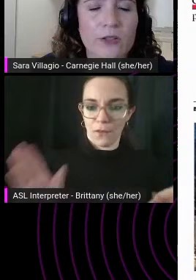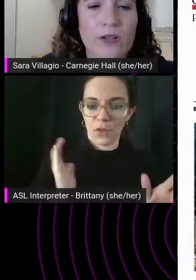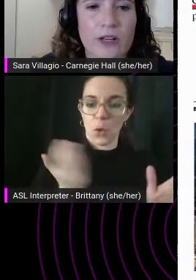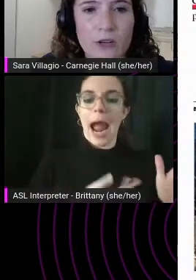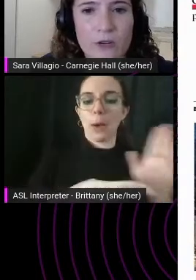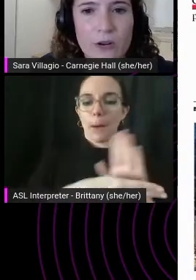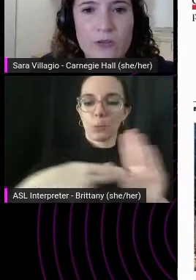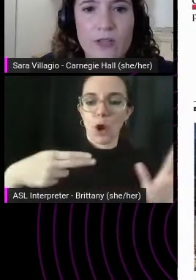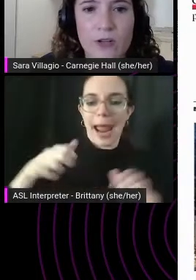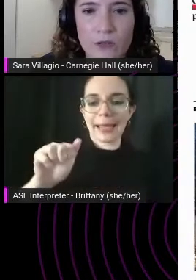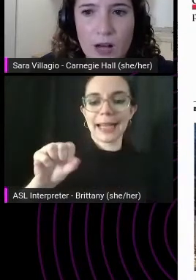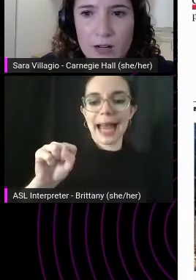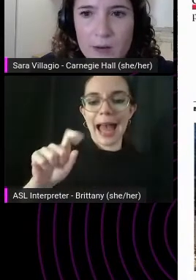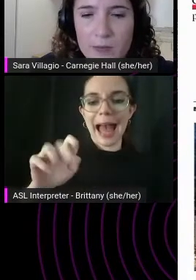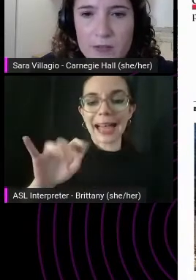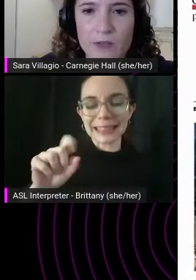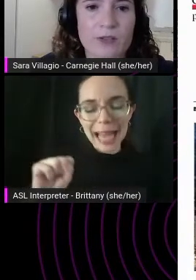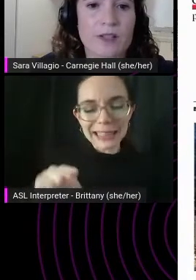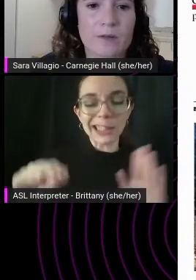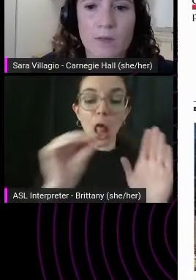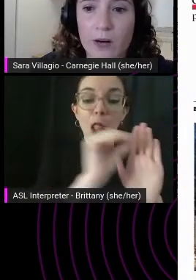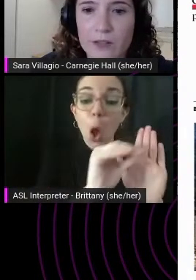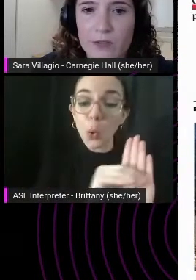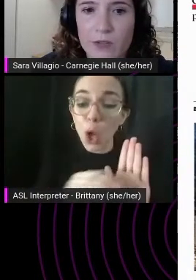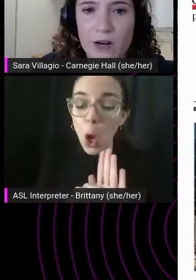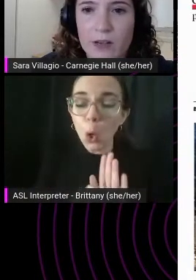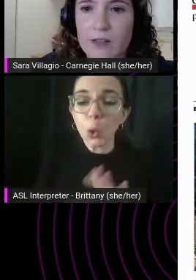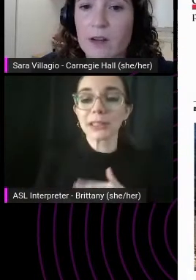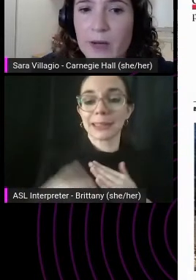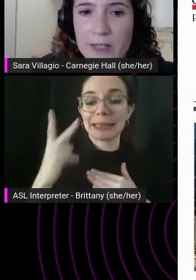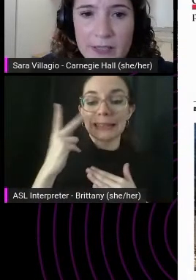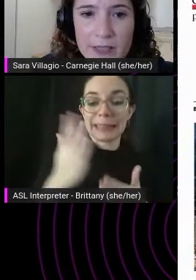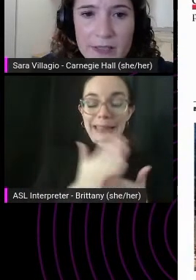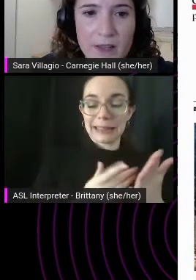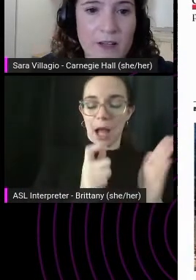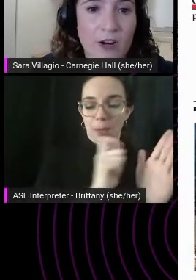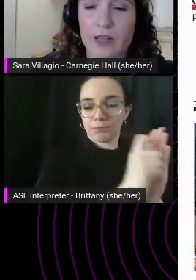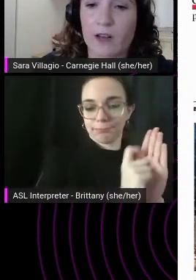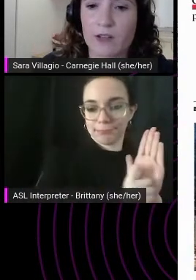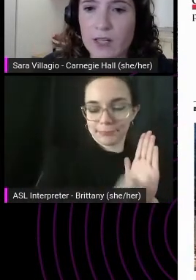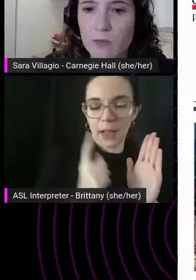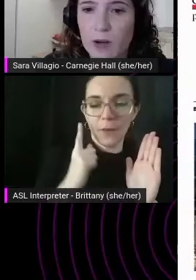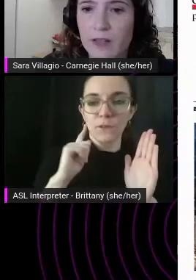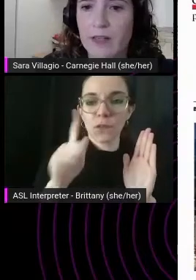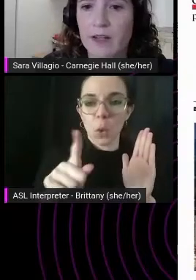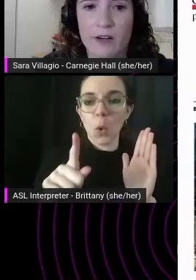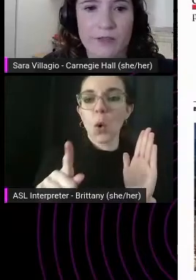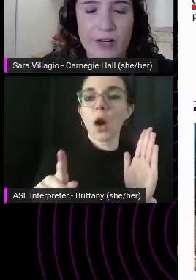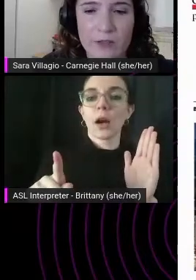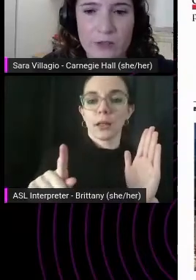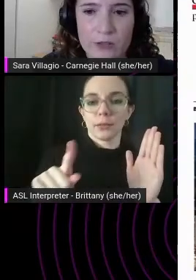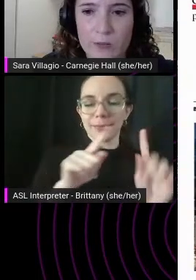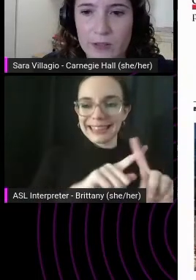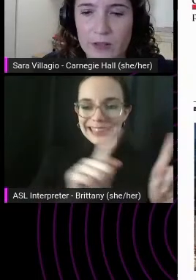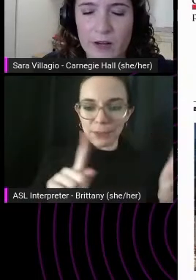including our logos and logo lockups. You'll see some marks for our sub identities. Like Carnegie Hall Citywide, our free outdoor summer,